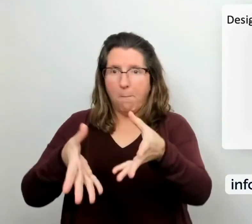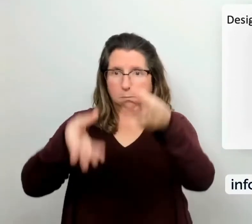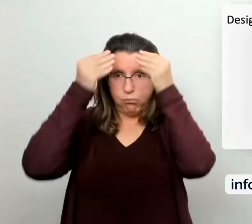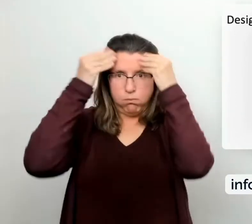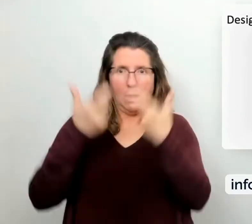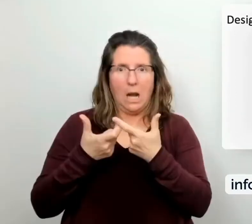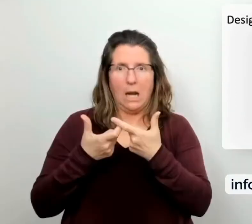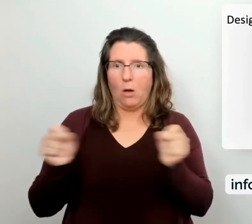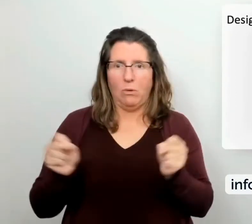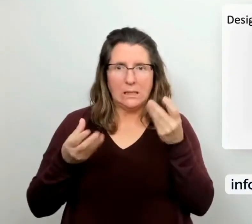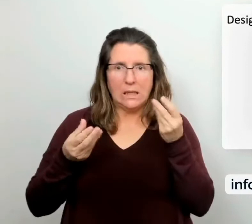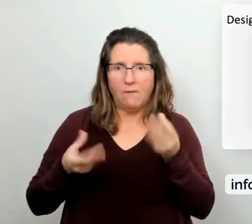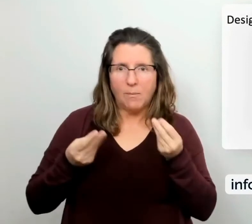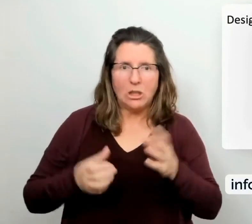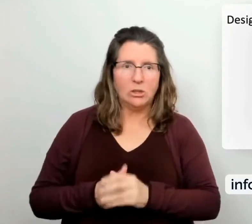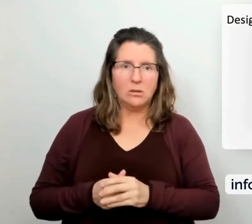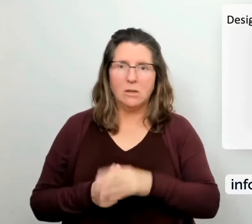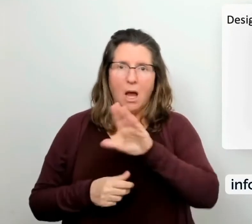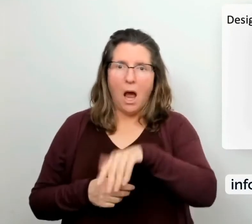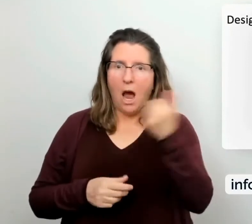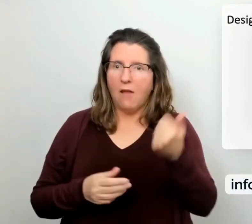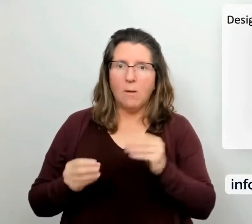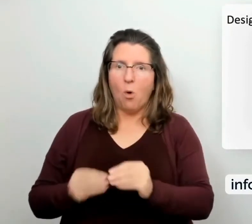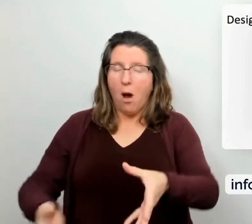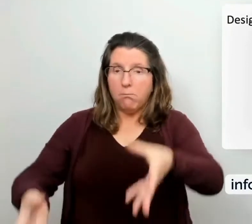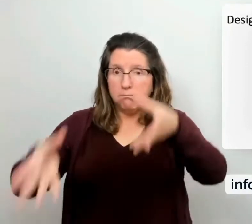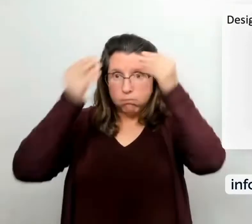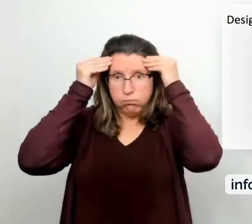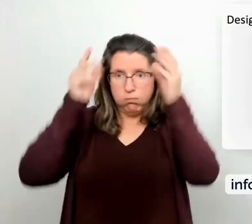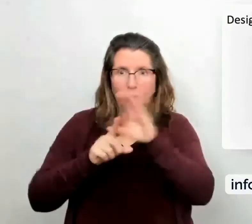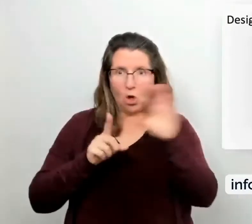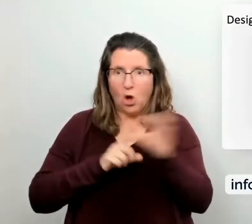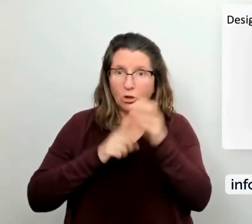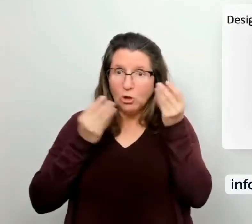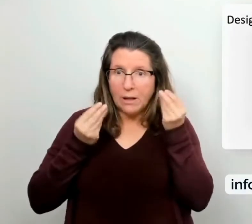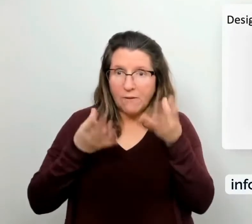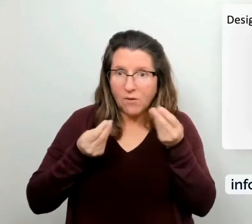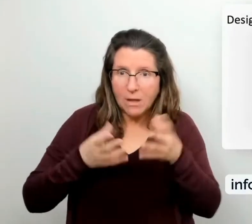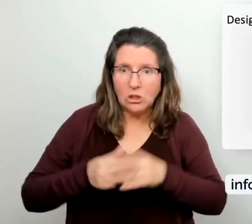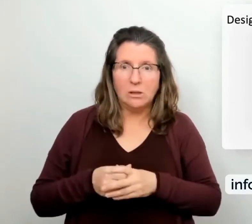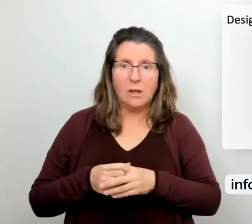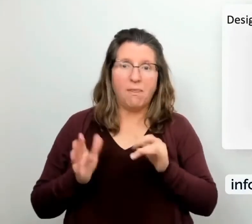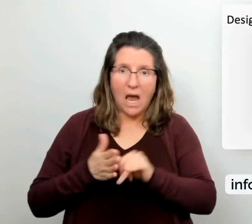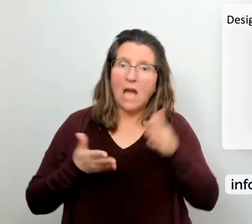Some will more easily take in the linguistic information. Others will connect with the cultural information.